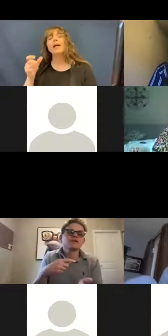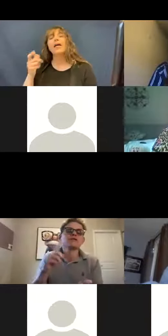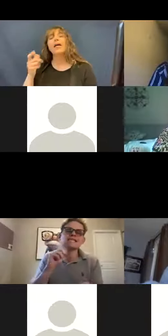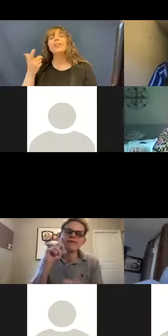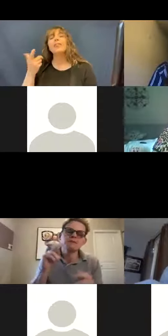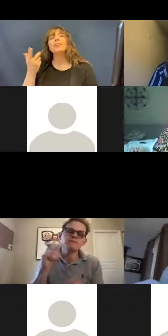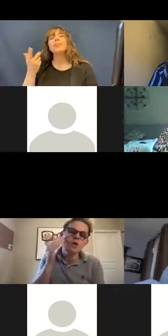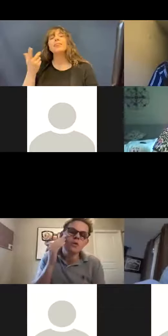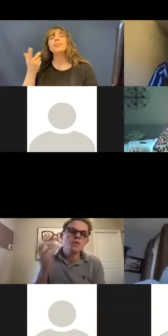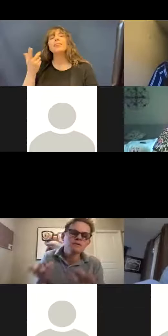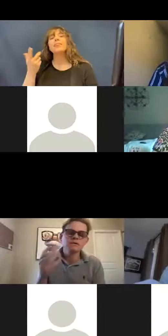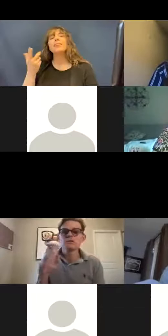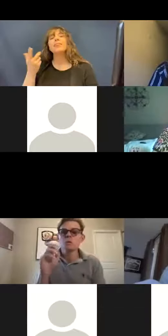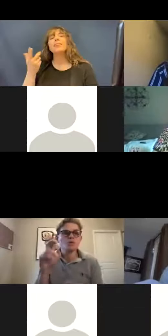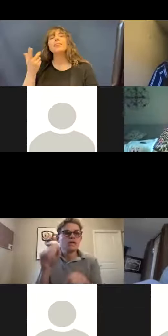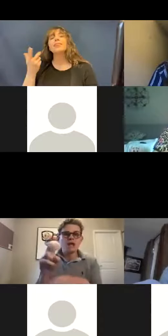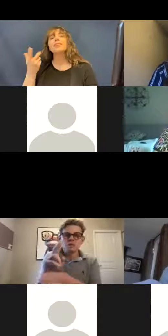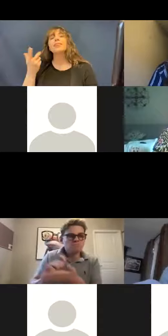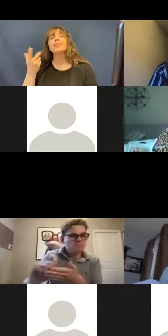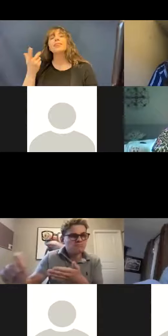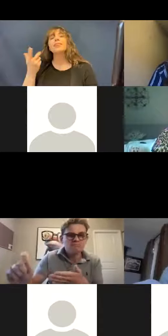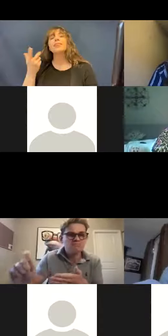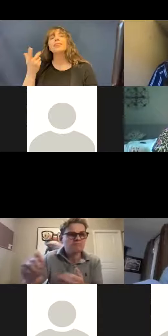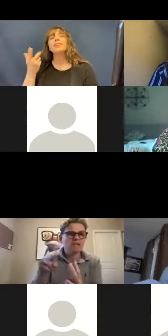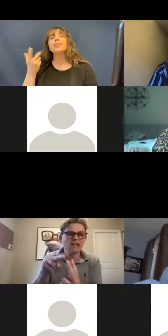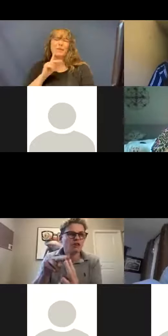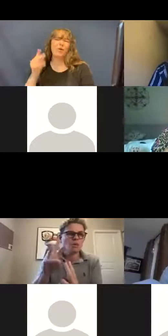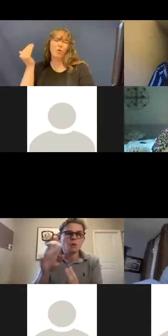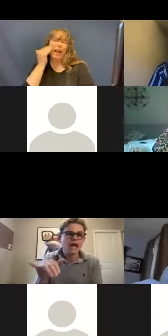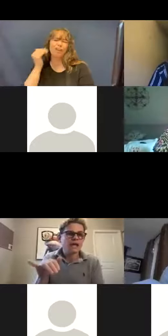and obviously I can notice that. Deaf people are aware of that. Or we can write back and